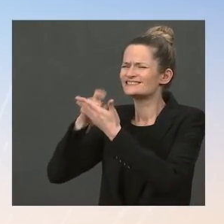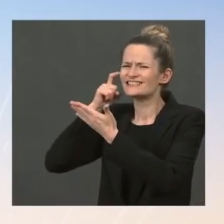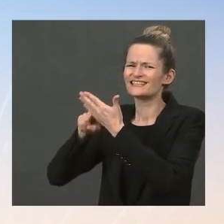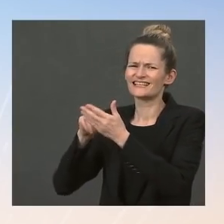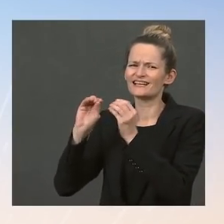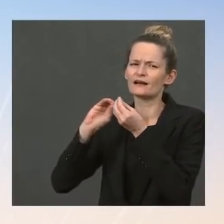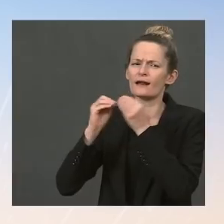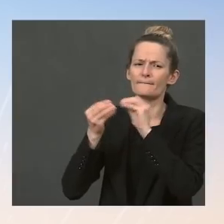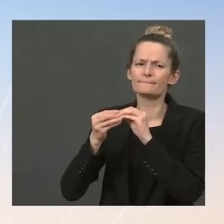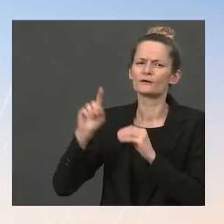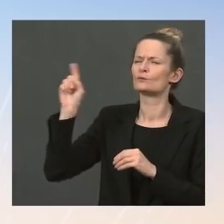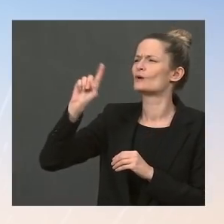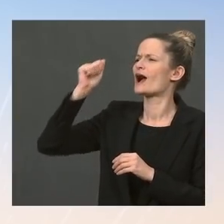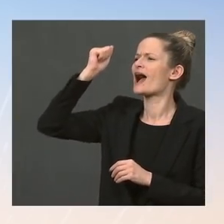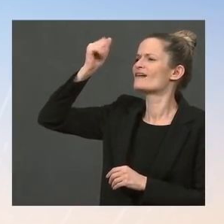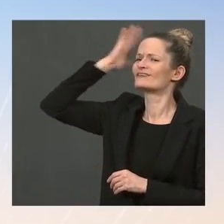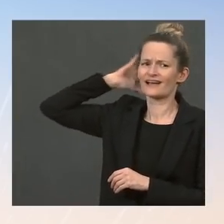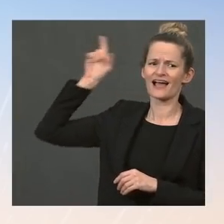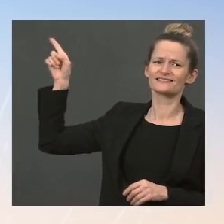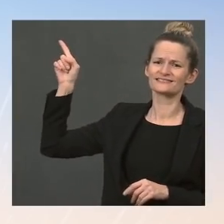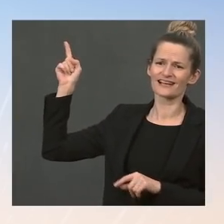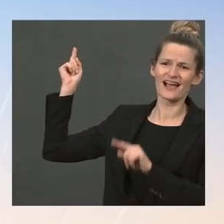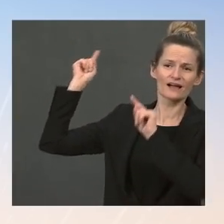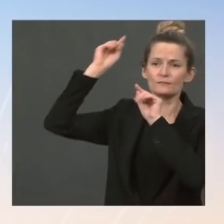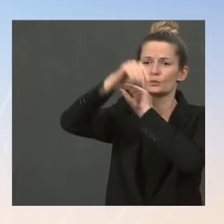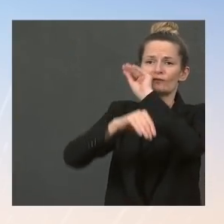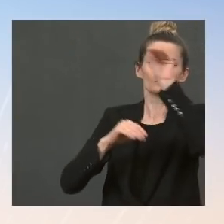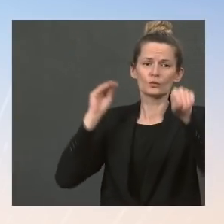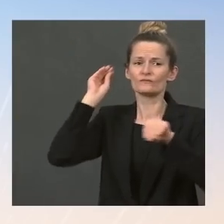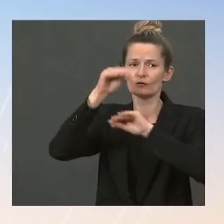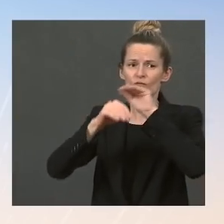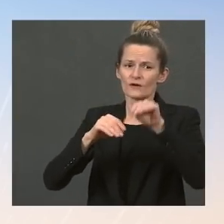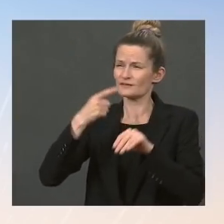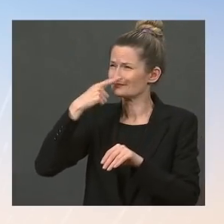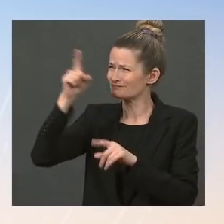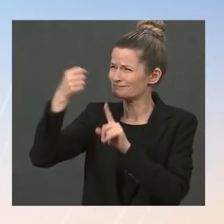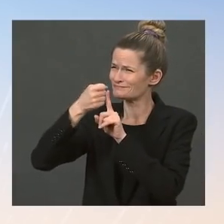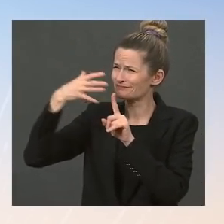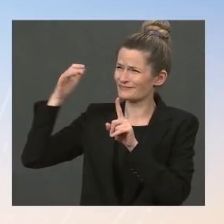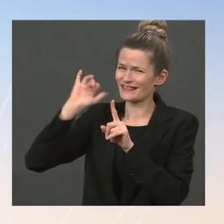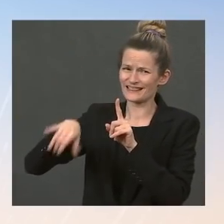Can you walk through the administration's process? I know it has to do with the Office of Refugee Resettlement,